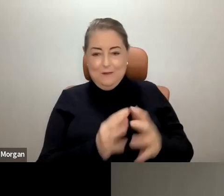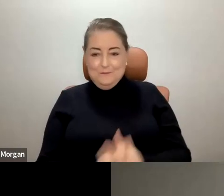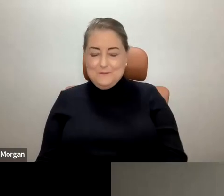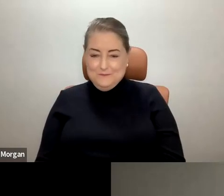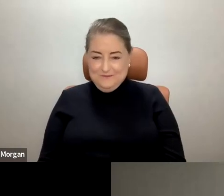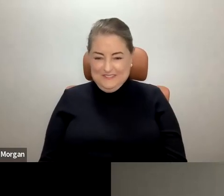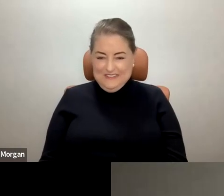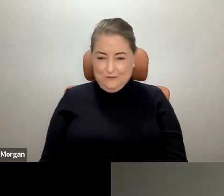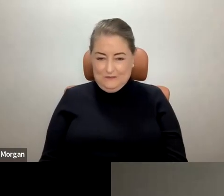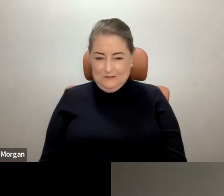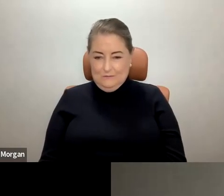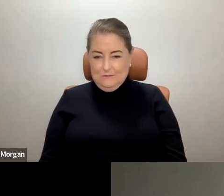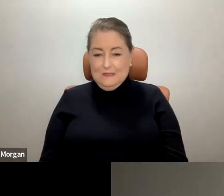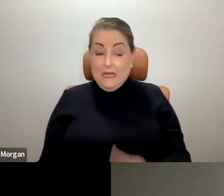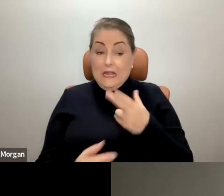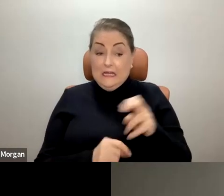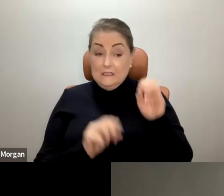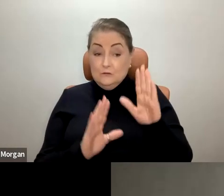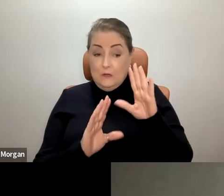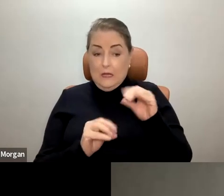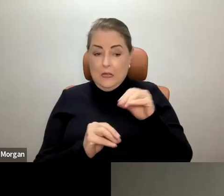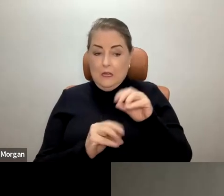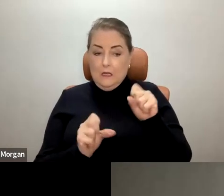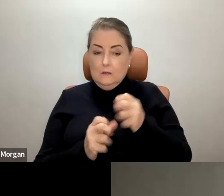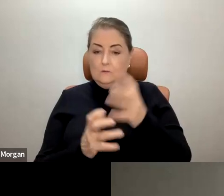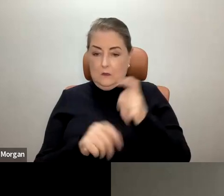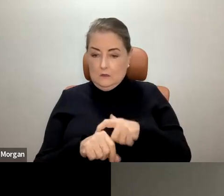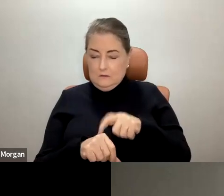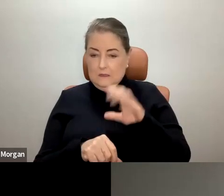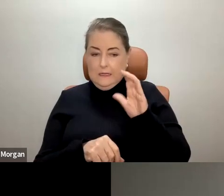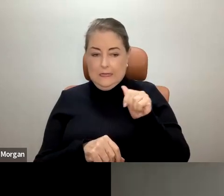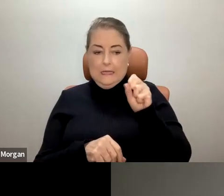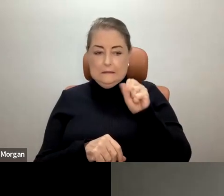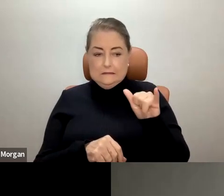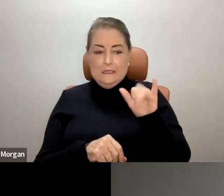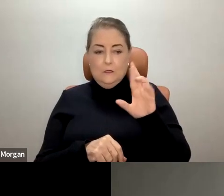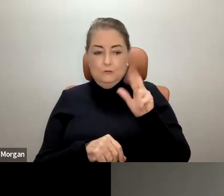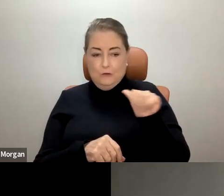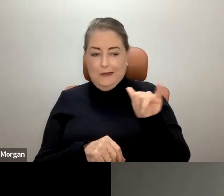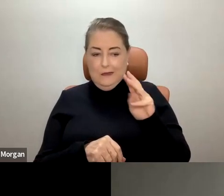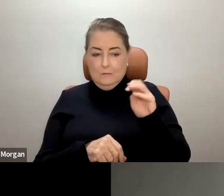[Rebecca Mushtare] Yeah, he's great. And I know he spent a lot of time. So that's Casey Raymond. And he spent quite a bit of time, he's in